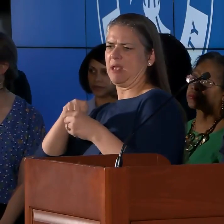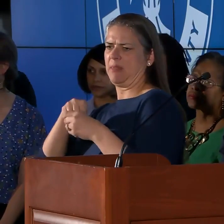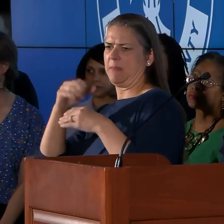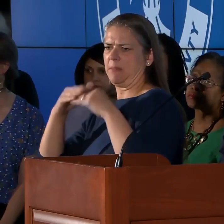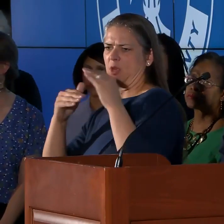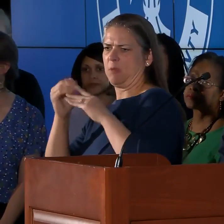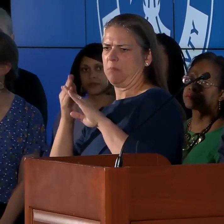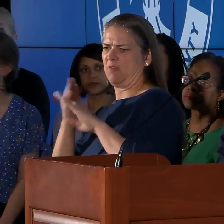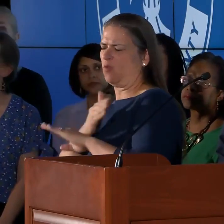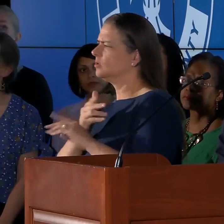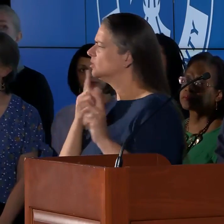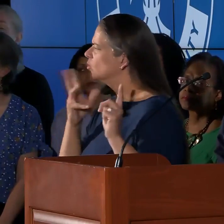that